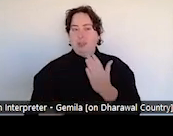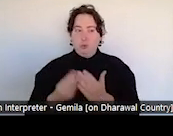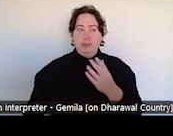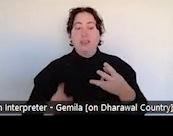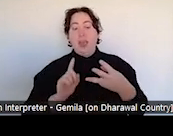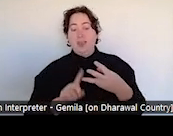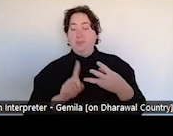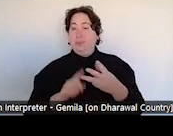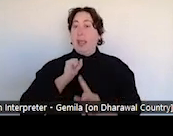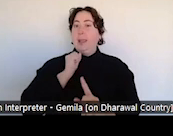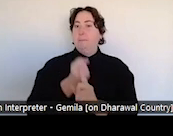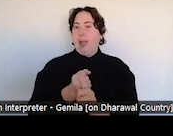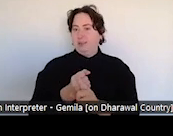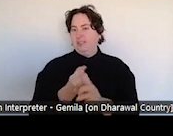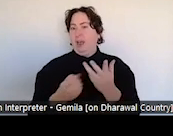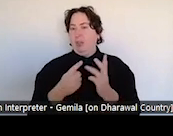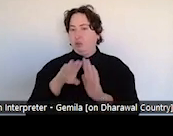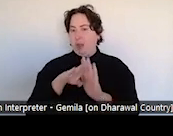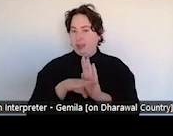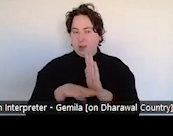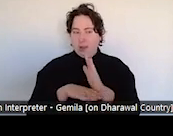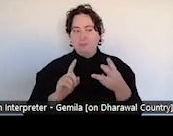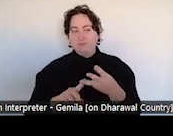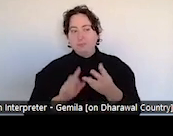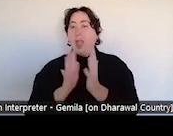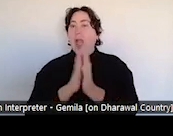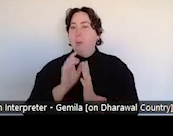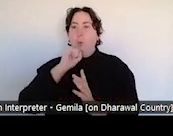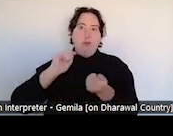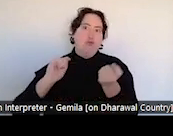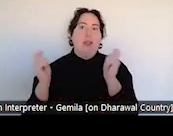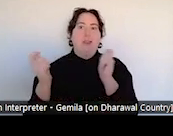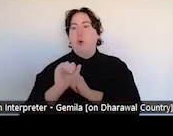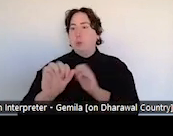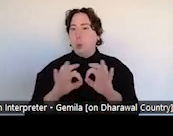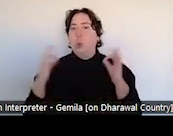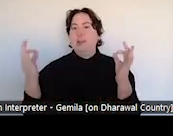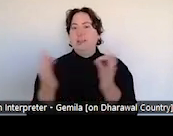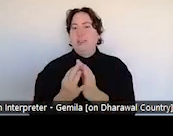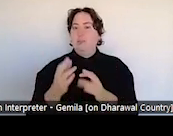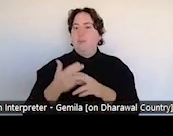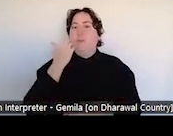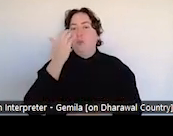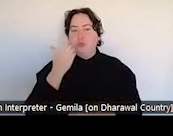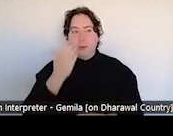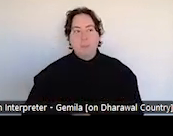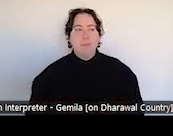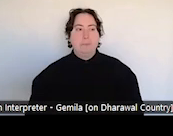organisation and your organisation's fundraising into the future.